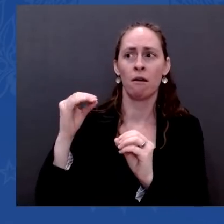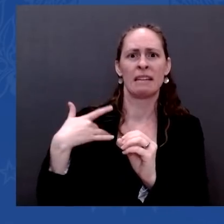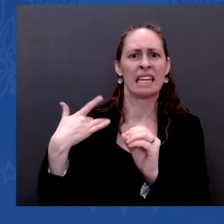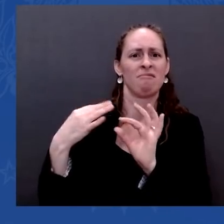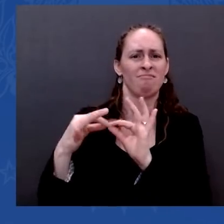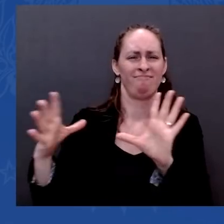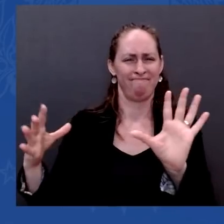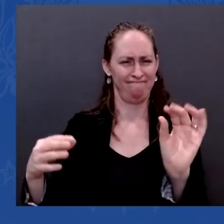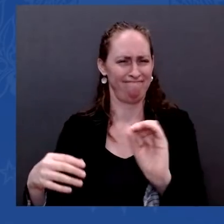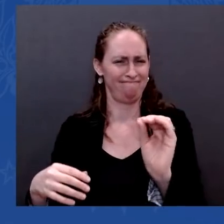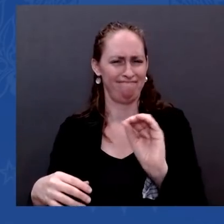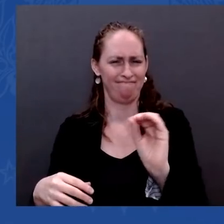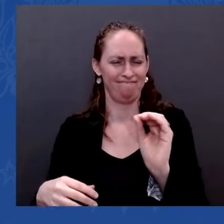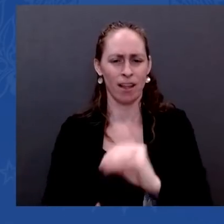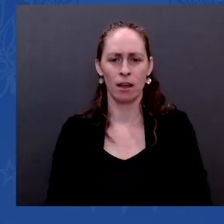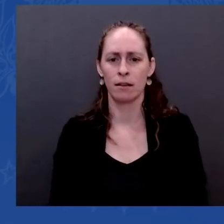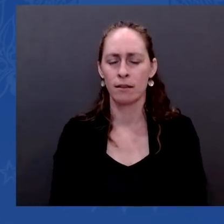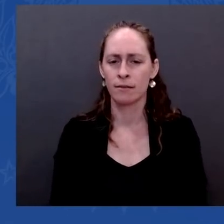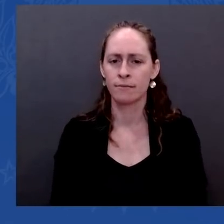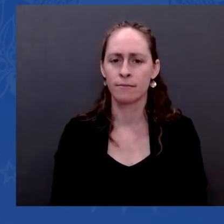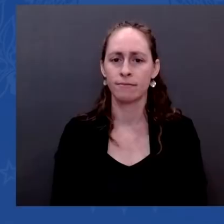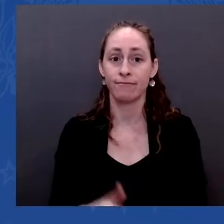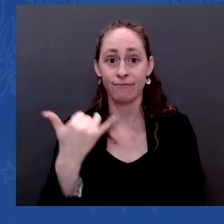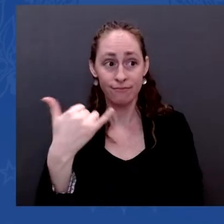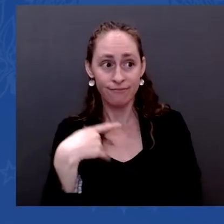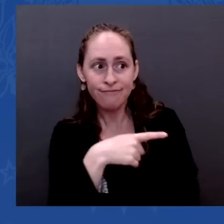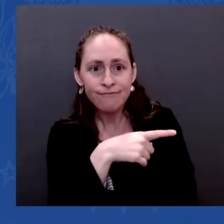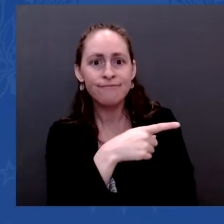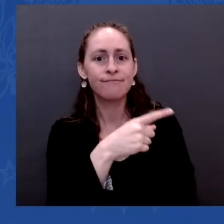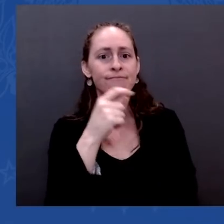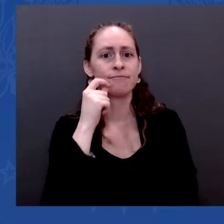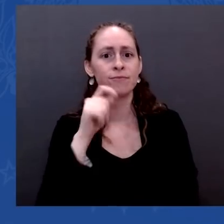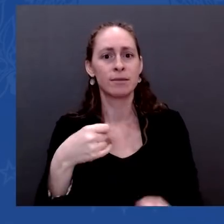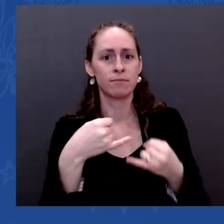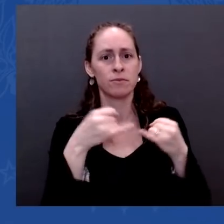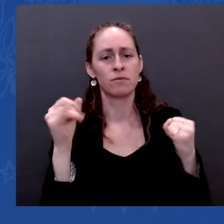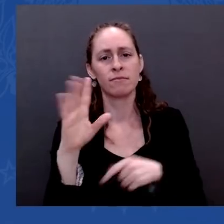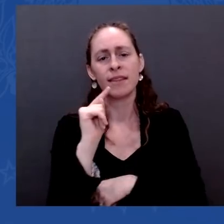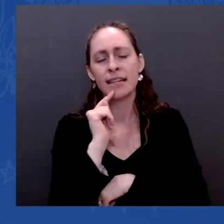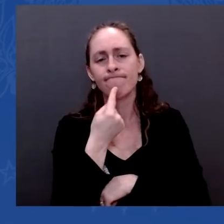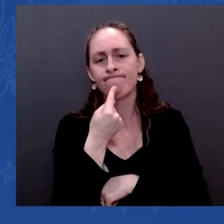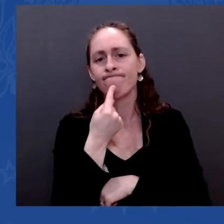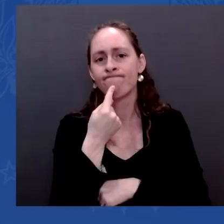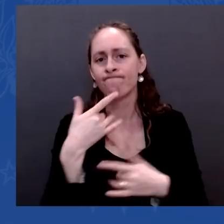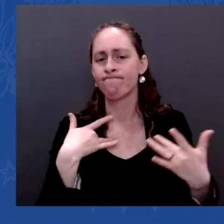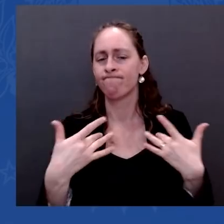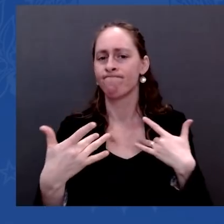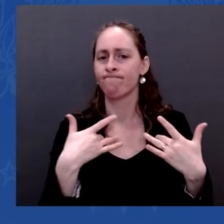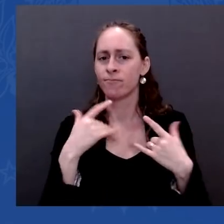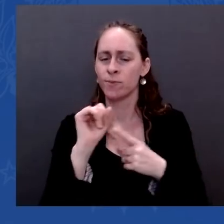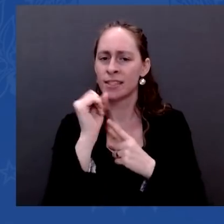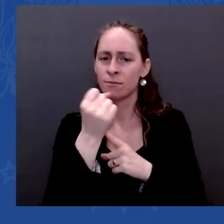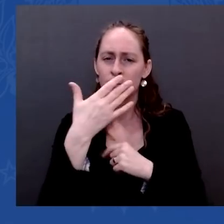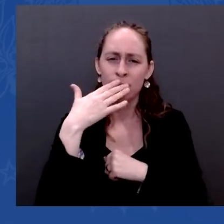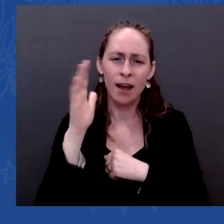due to the Russian troops, we have made it very clear we will unanimously act in terms of sanctions.